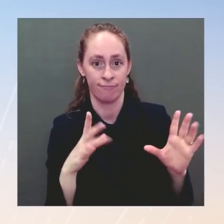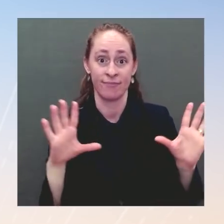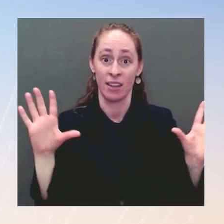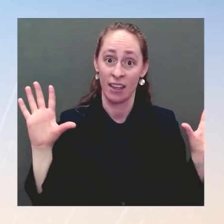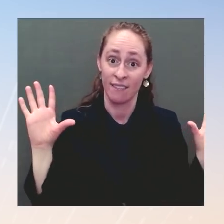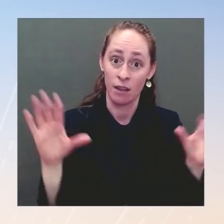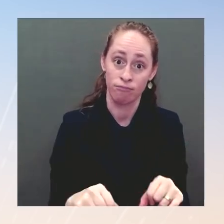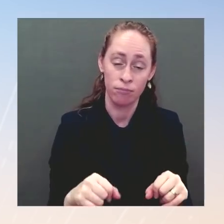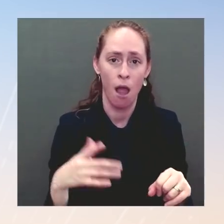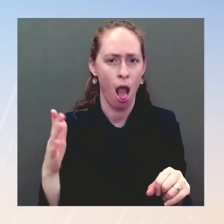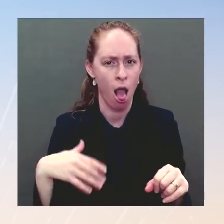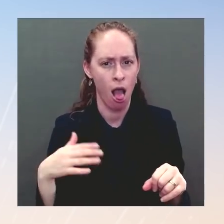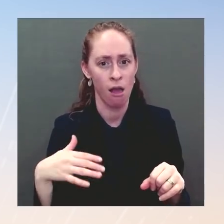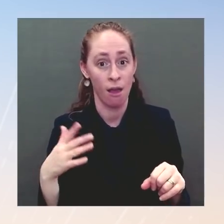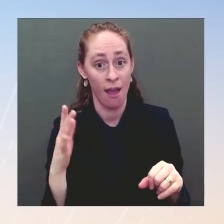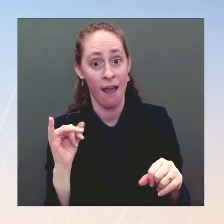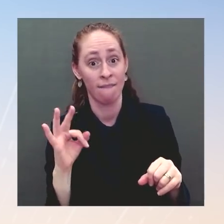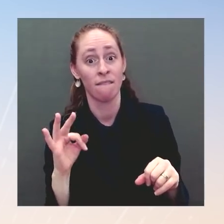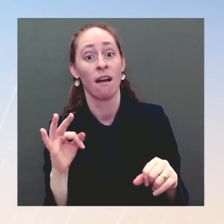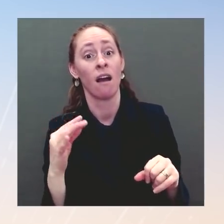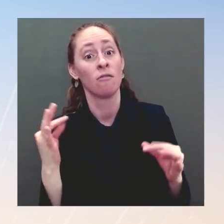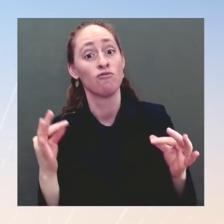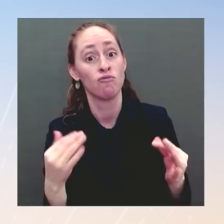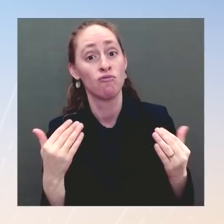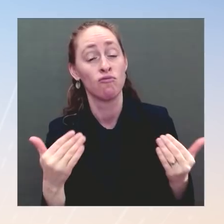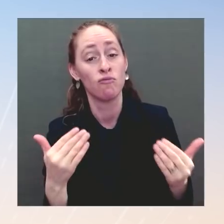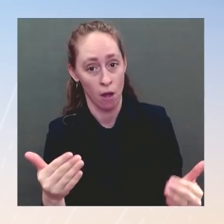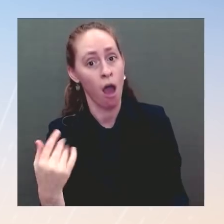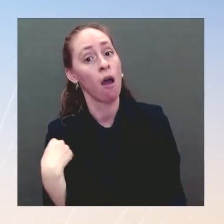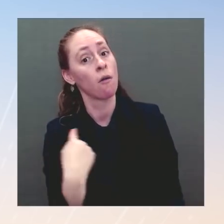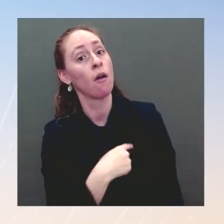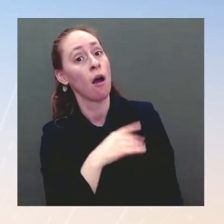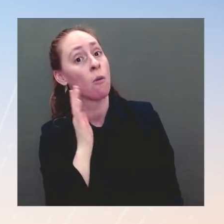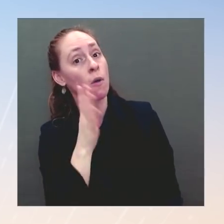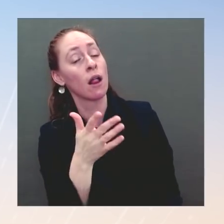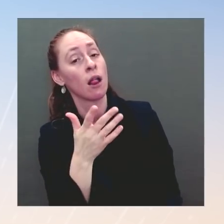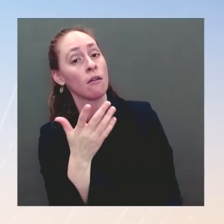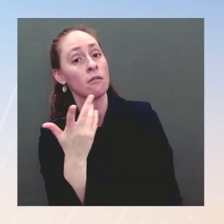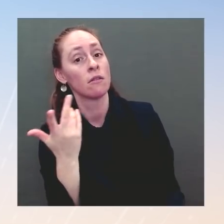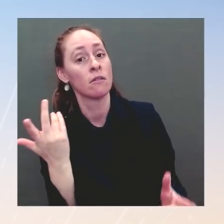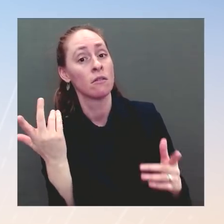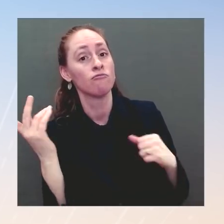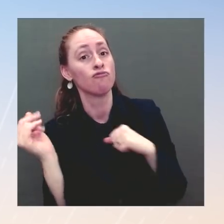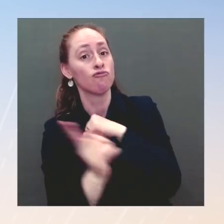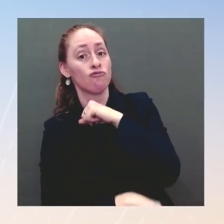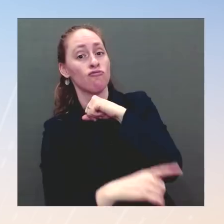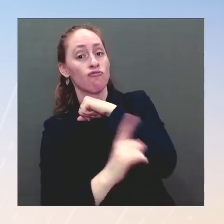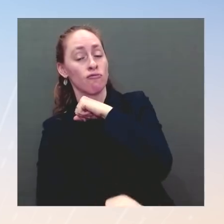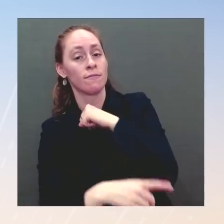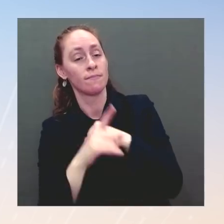we will take escalatory steps. What those look like will depend a lot on what the actions are. The Press: Okay. And one other question, please.